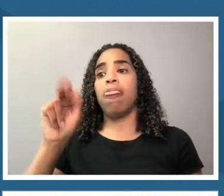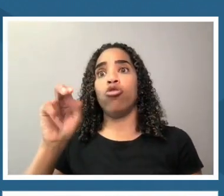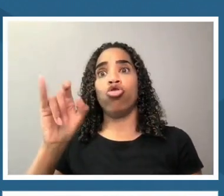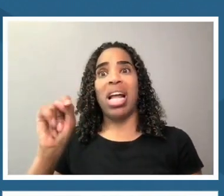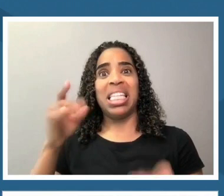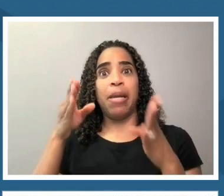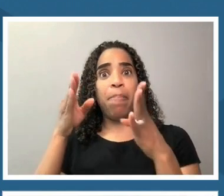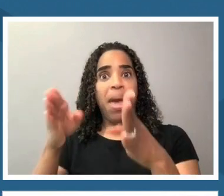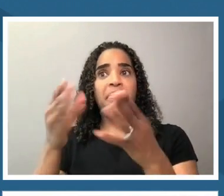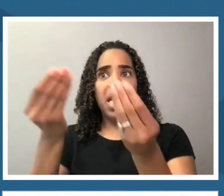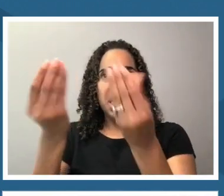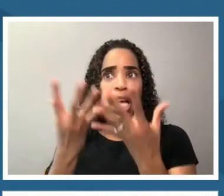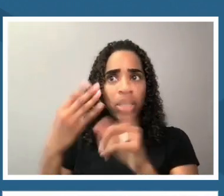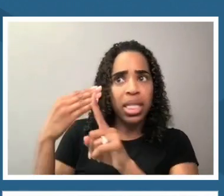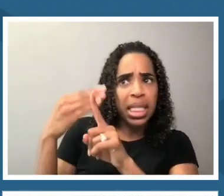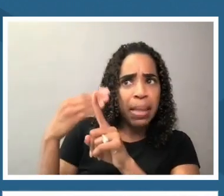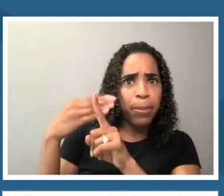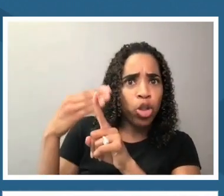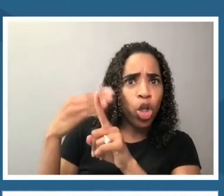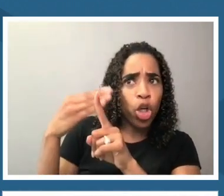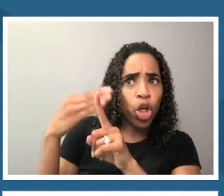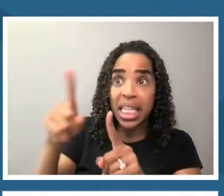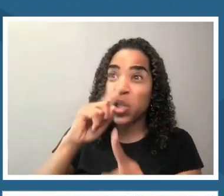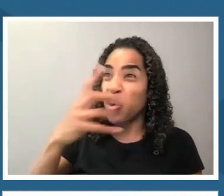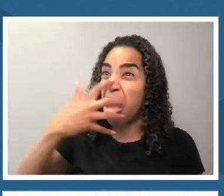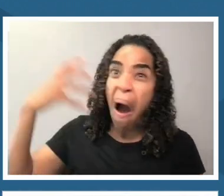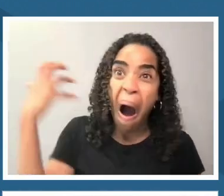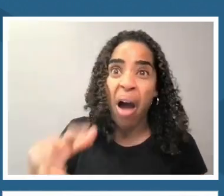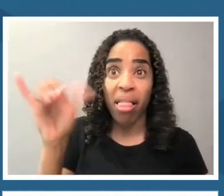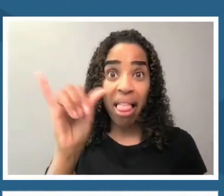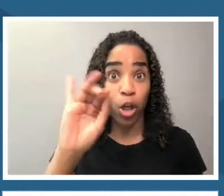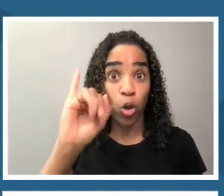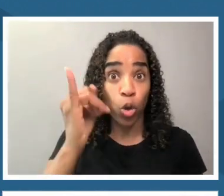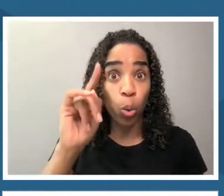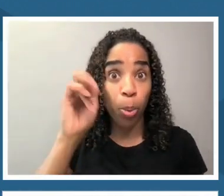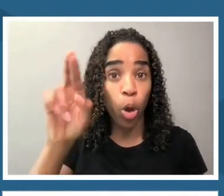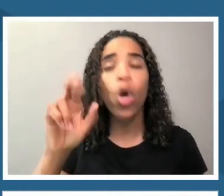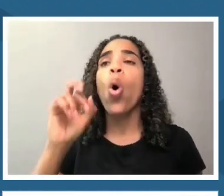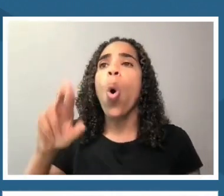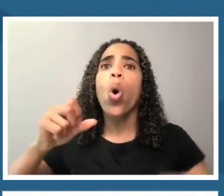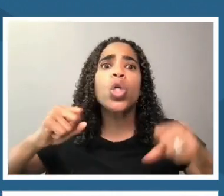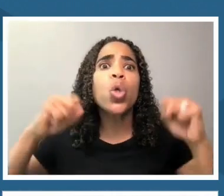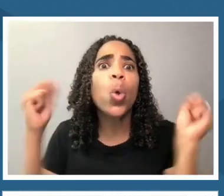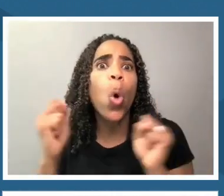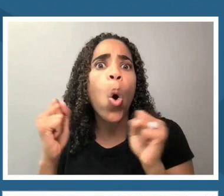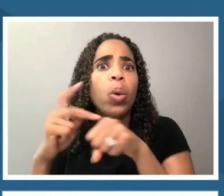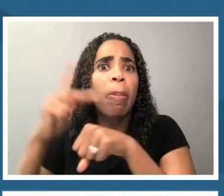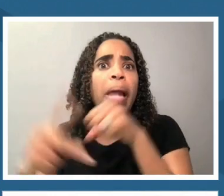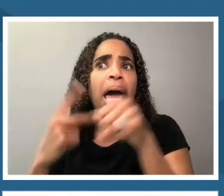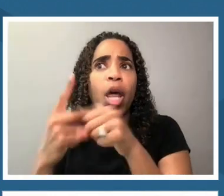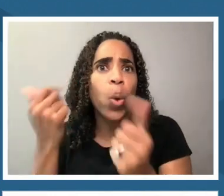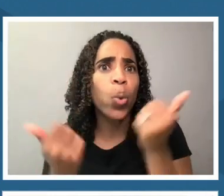temperature so you know if it is a hot jupiter or if it is something colder